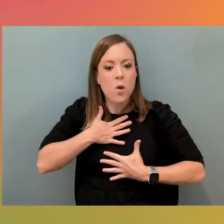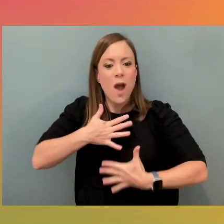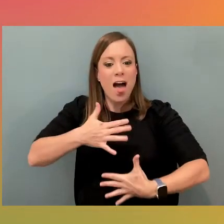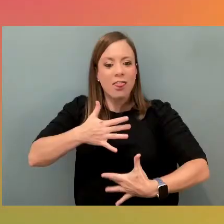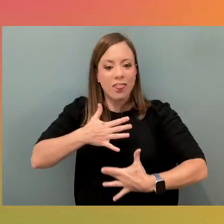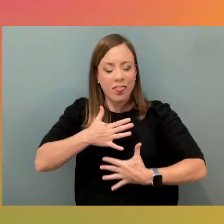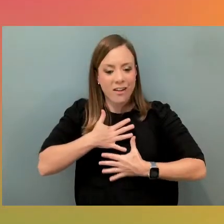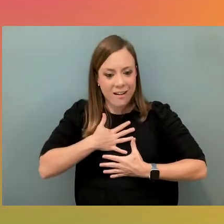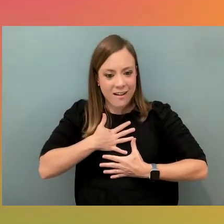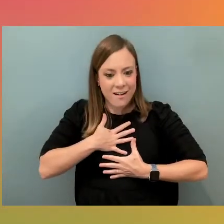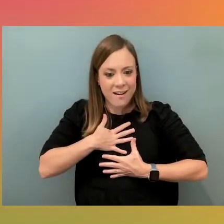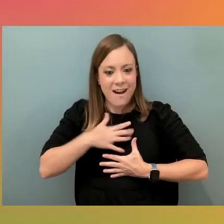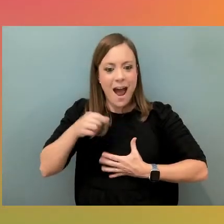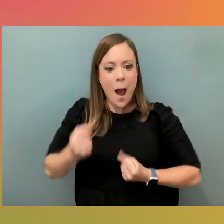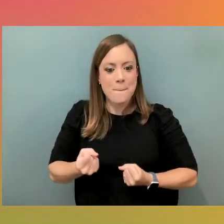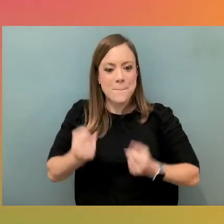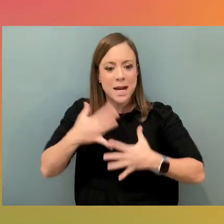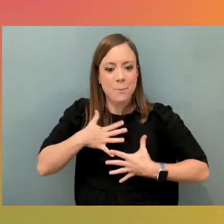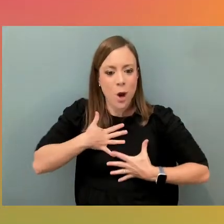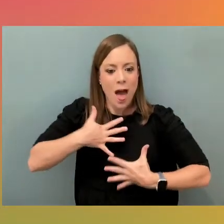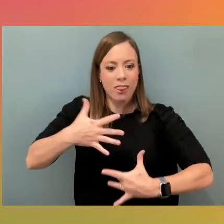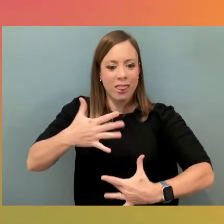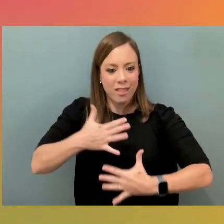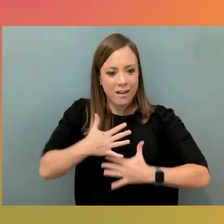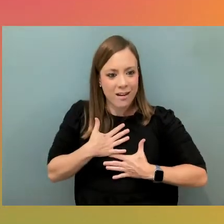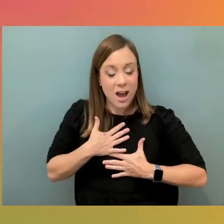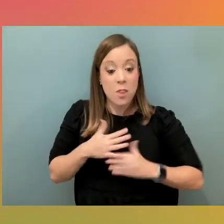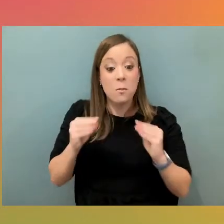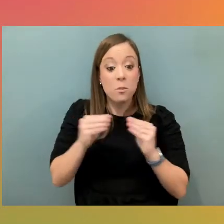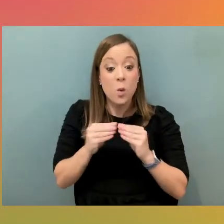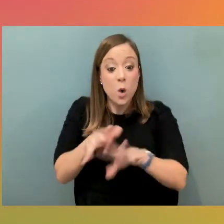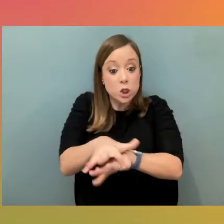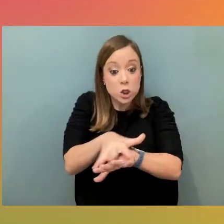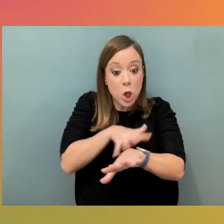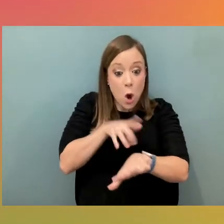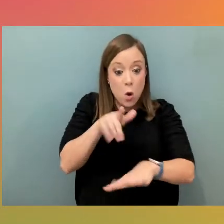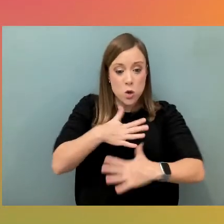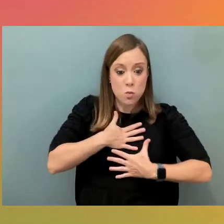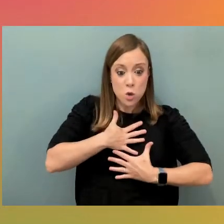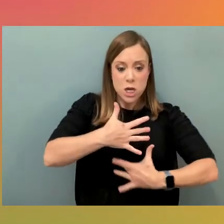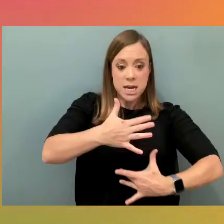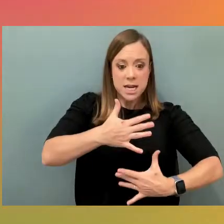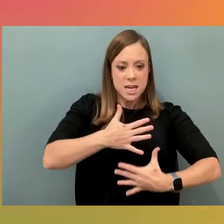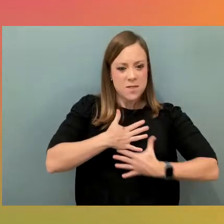BREATHS. AND THE SLOWER YOU BREATH, THE